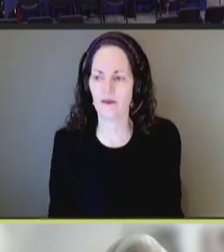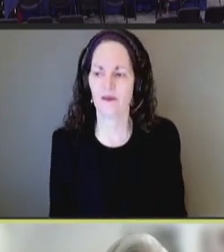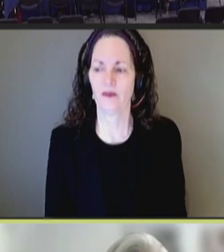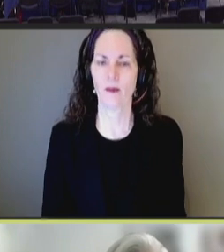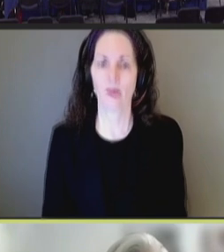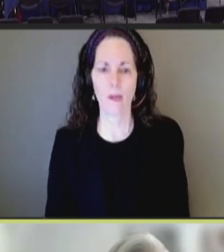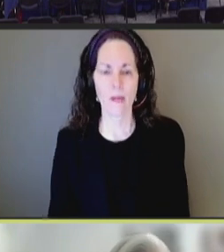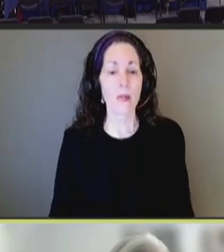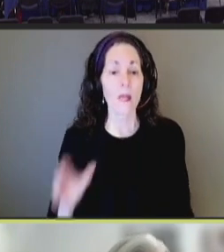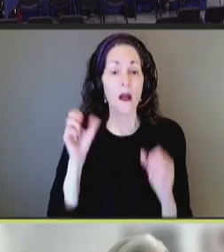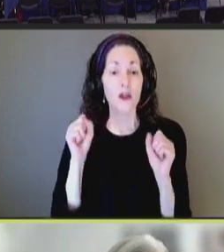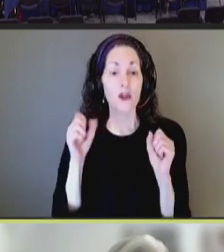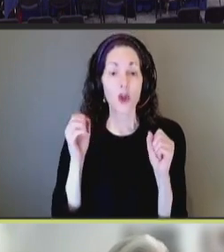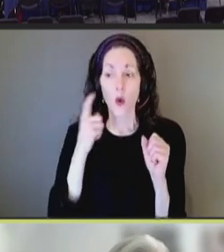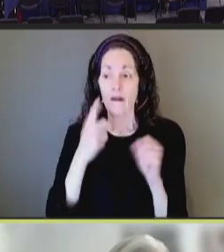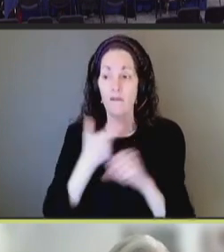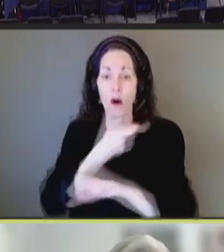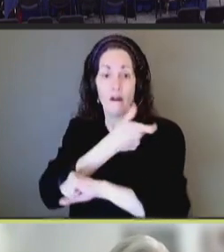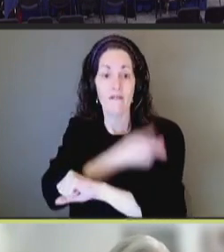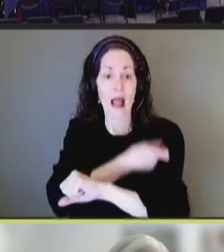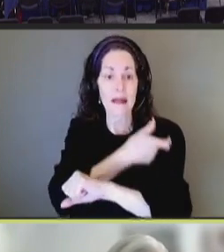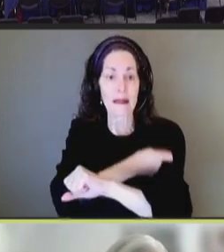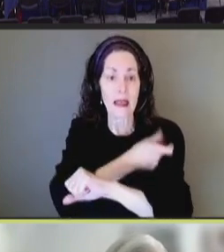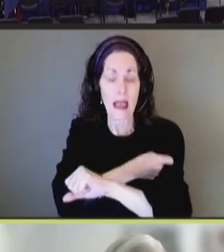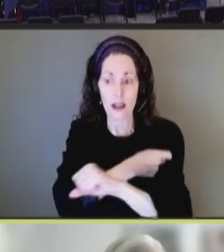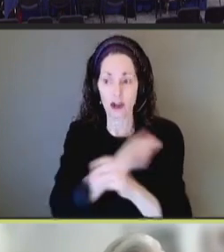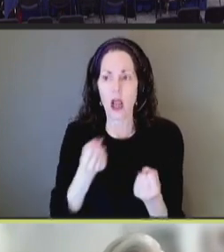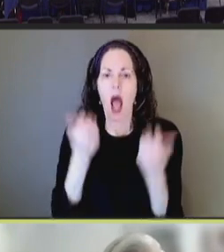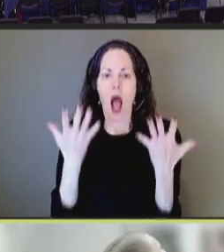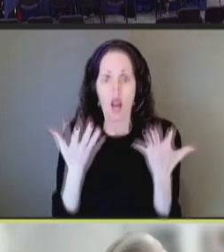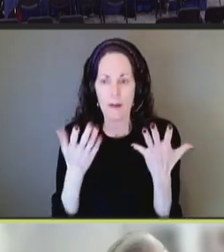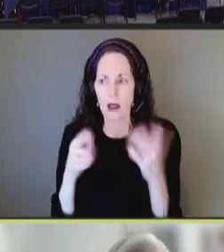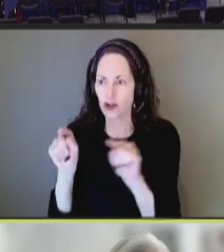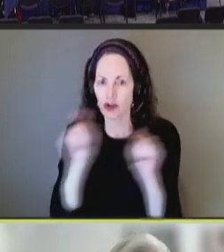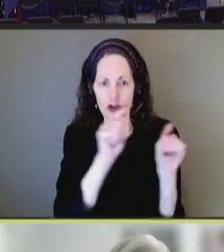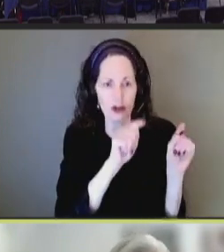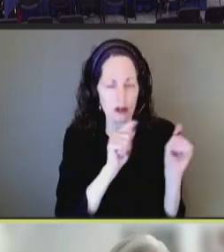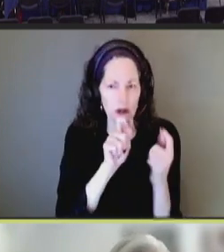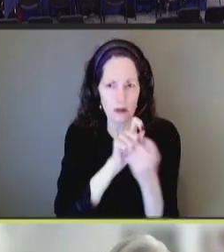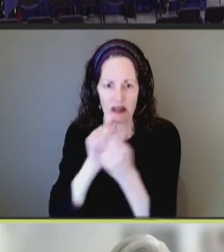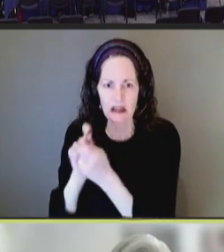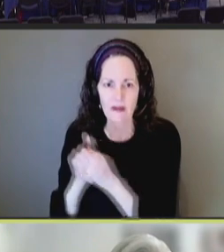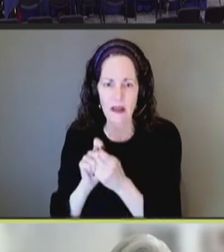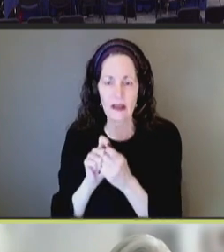So, for vaccination coverage specifically, we do post each week vaccination coverage